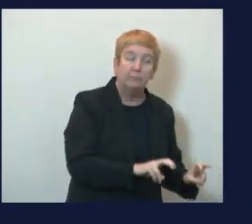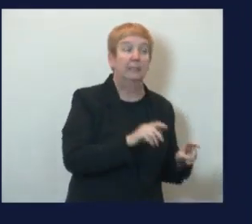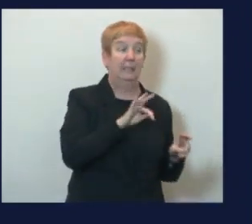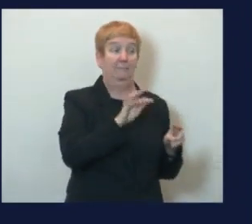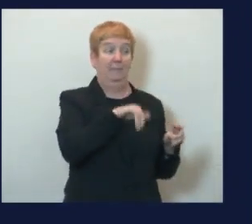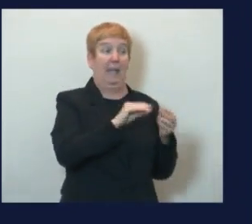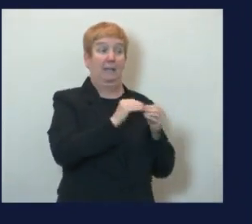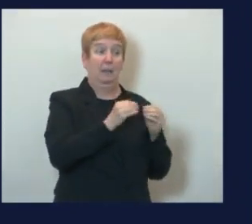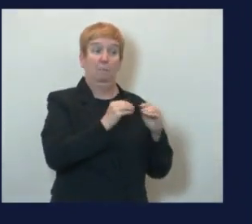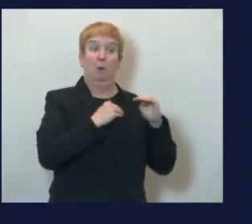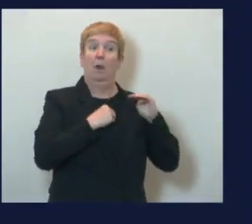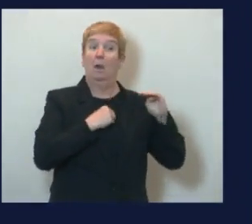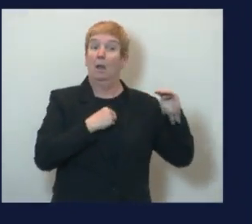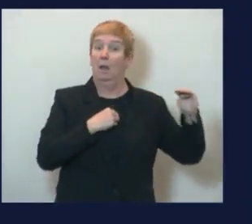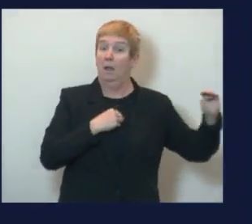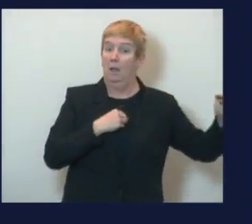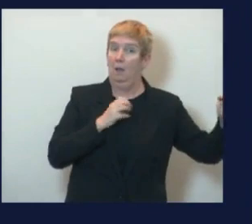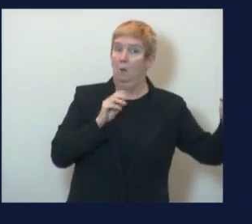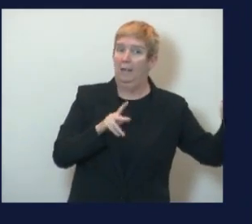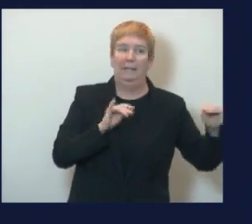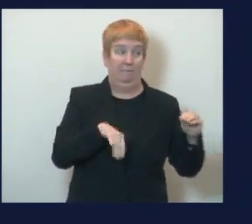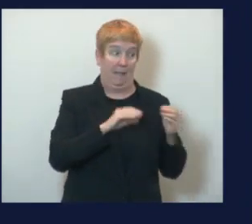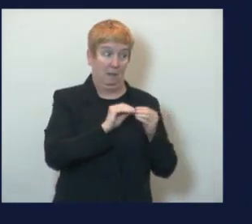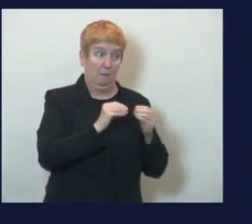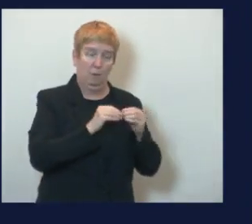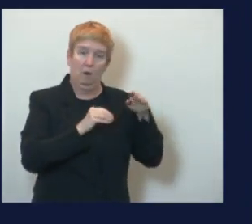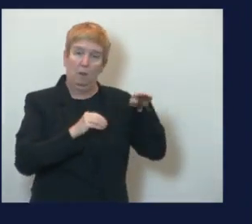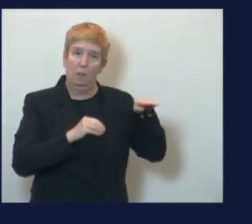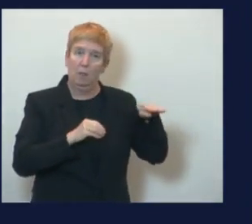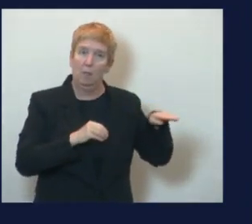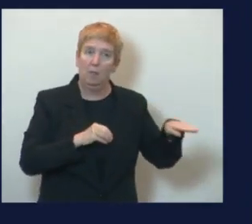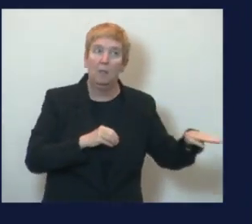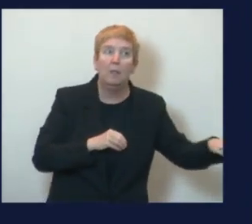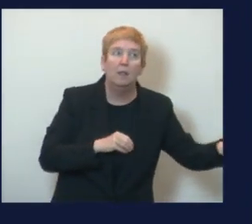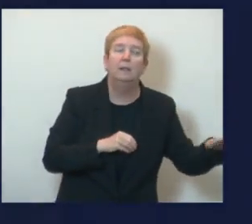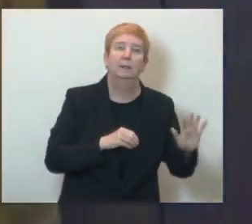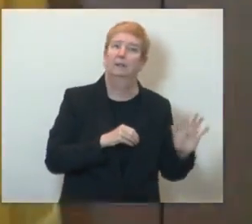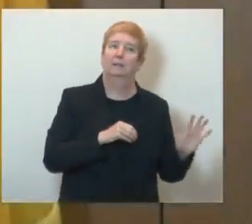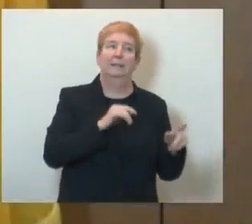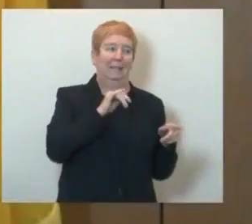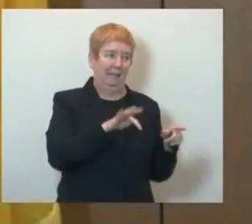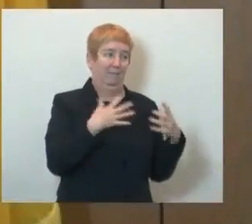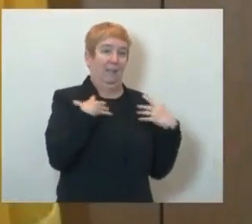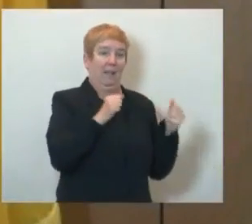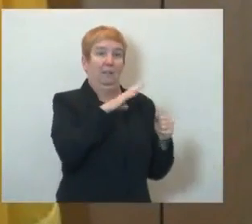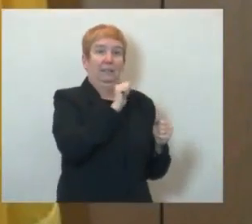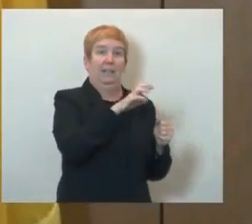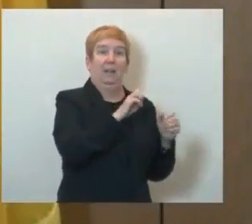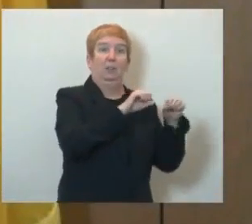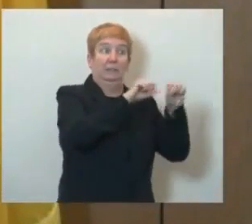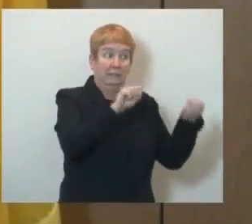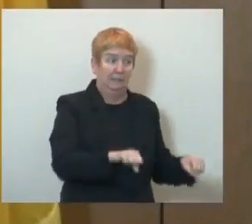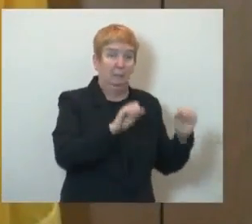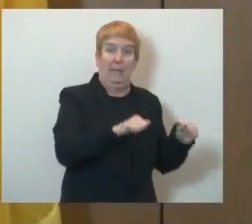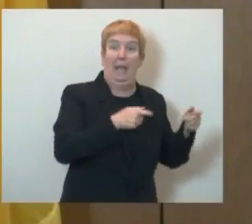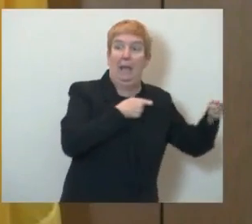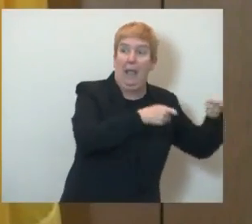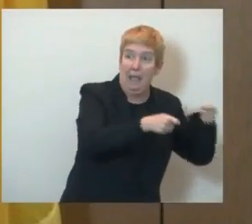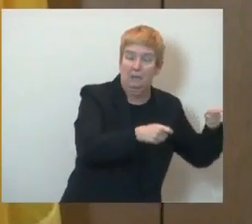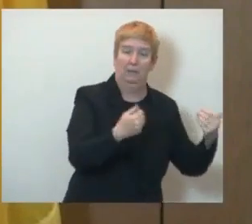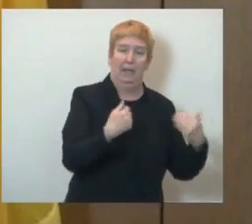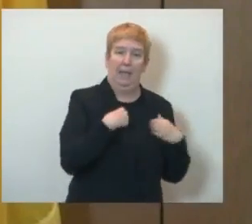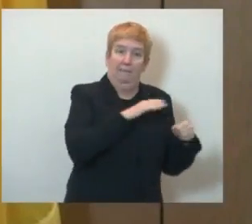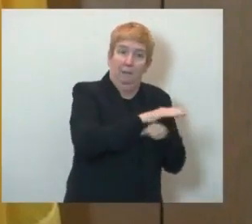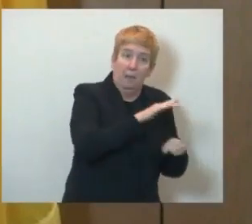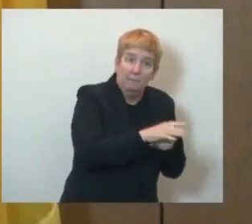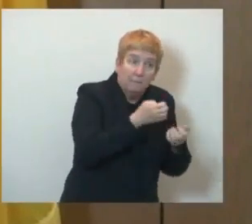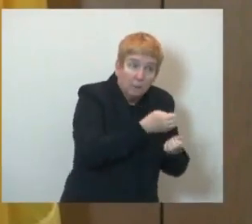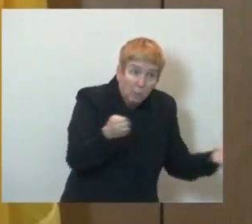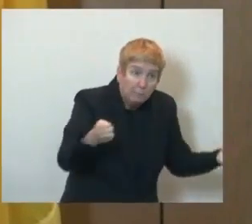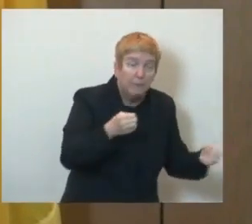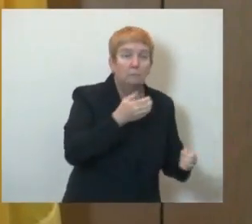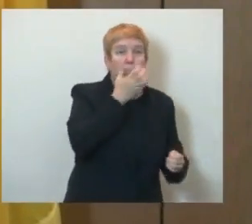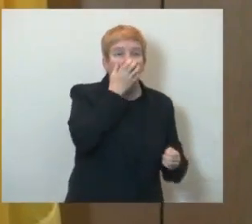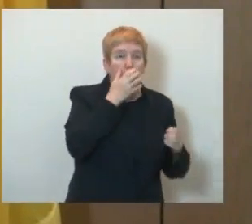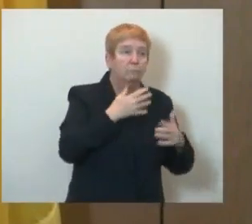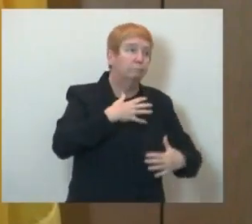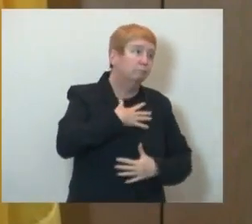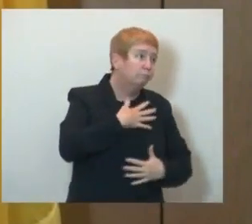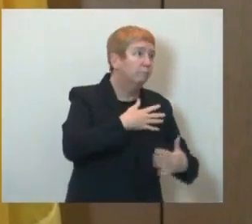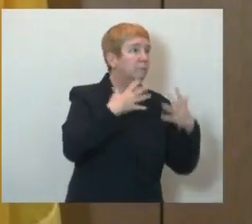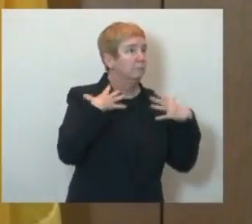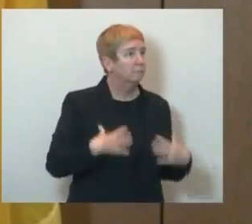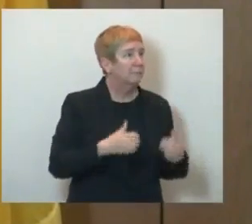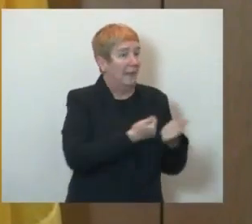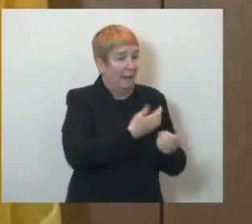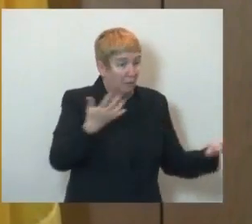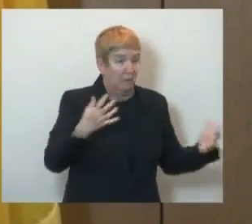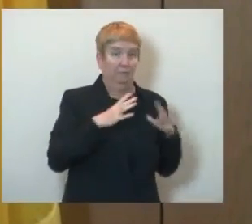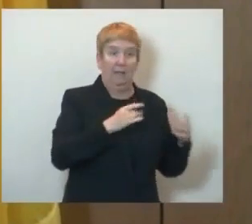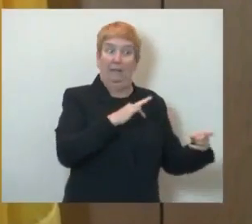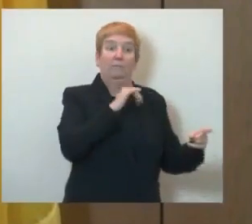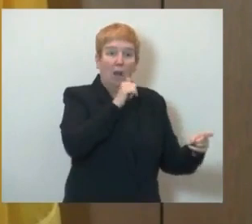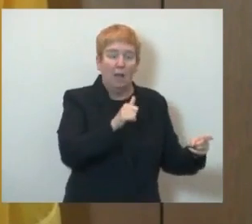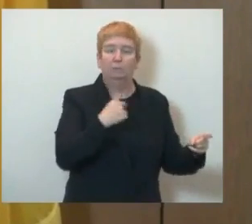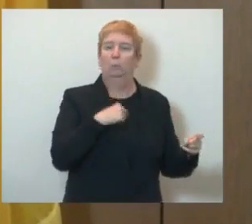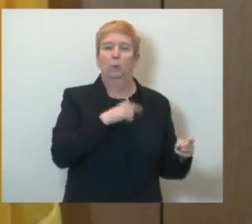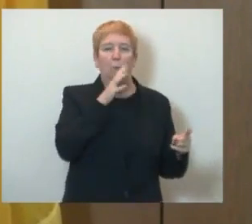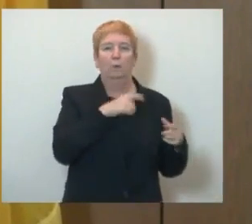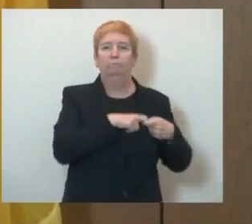I KEEP POINTING TO MY TO EXPERTS AND LEADS THAT WILL BE TO ALL OF THE TIME AND IF THAT DOESN’T STAY STABLE, WHAT DOES THAT MEAN THAT THE HEALTHCARE SYSTEM CAN CAN TAKE IT WE HAVE ENOUGH